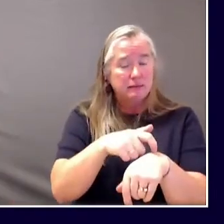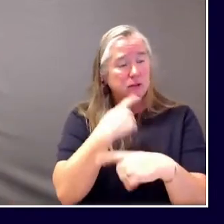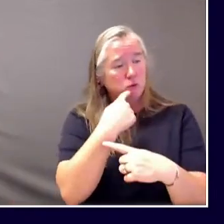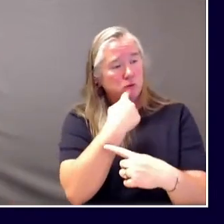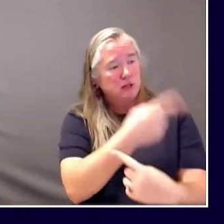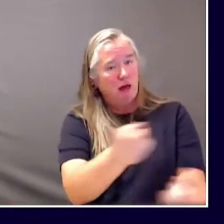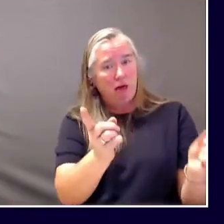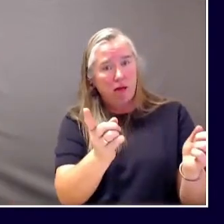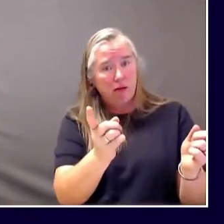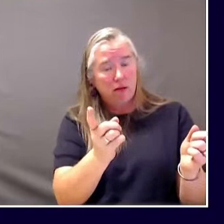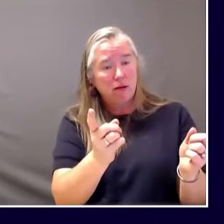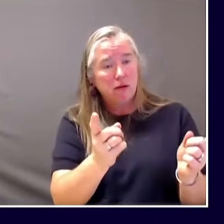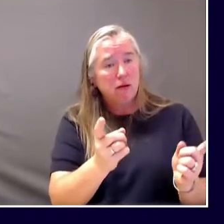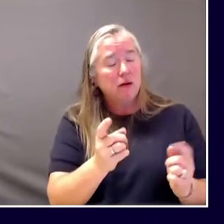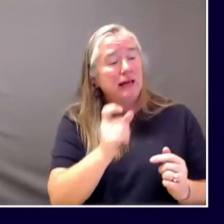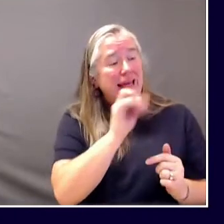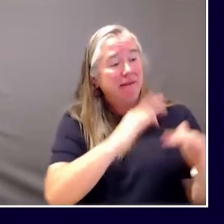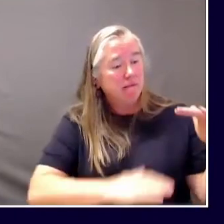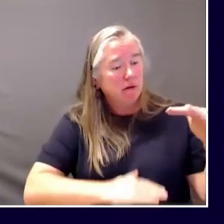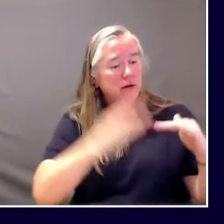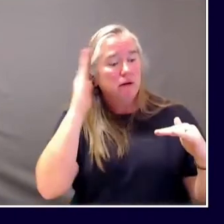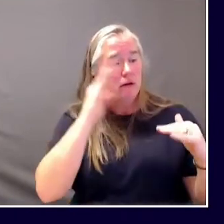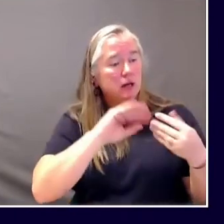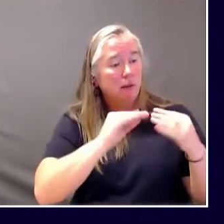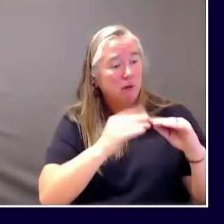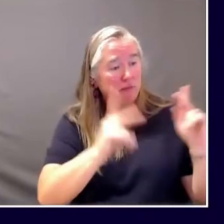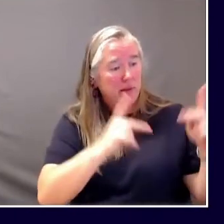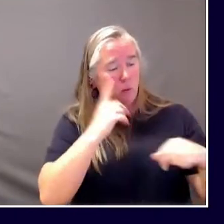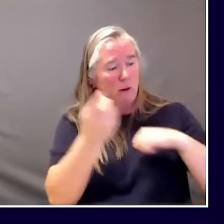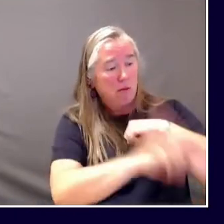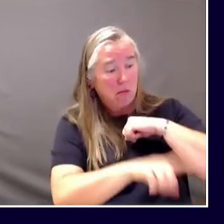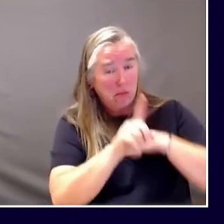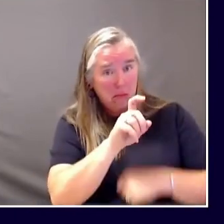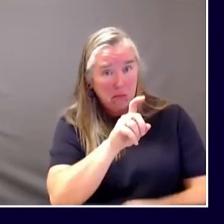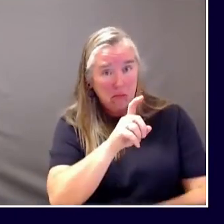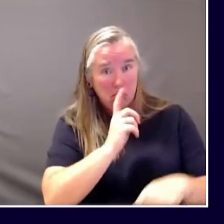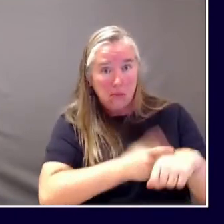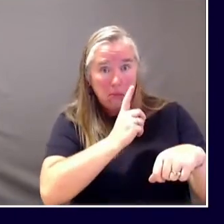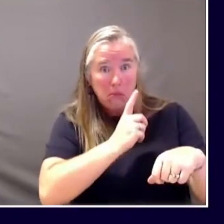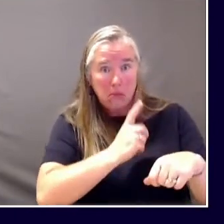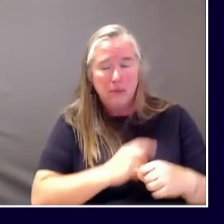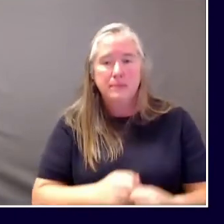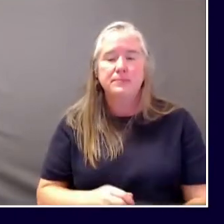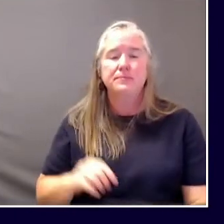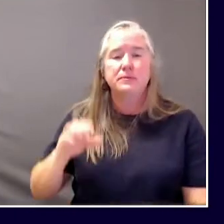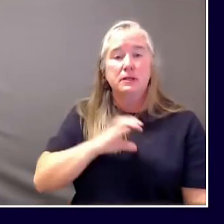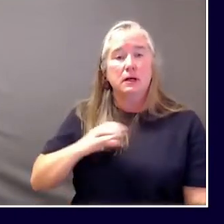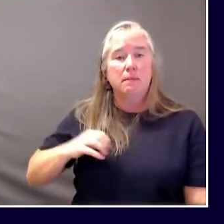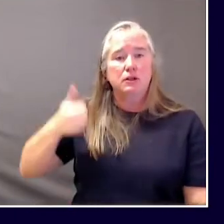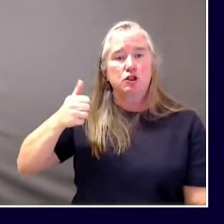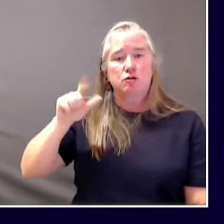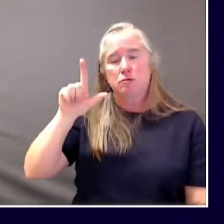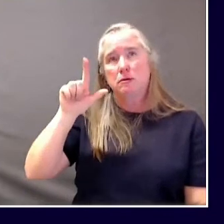effect that if you exceed this